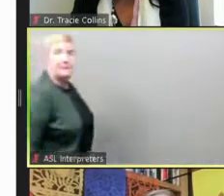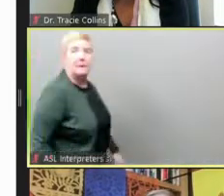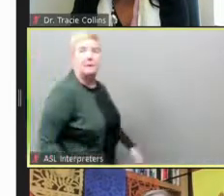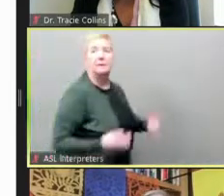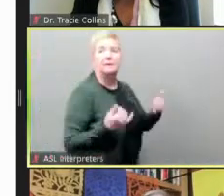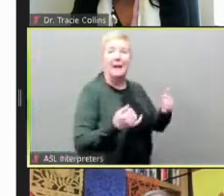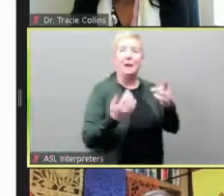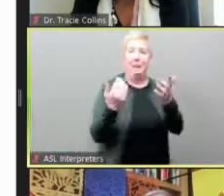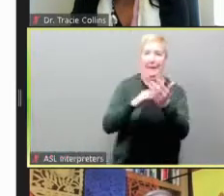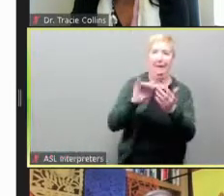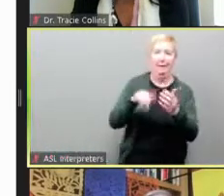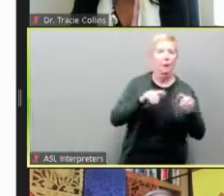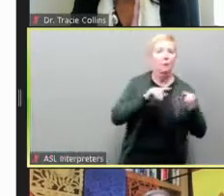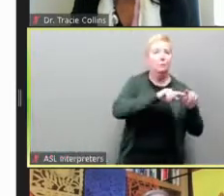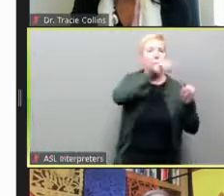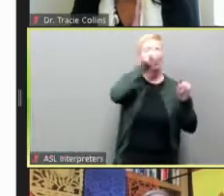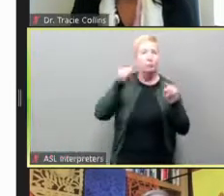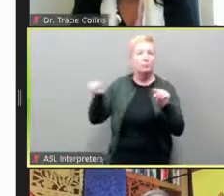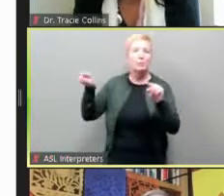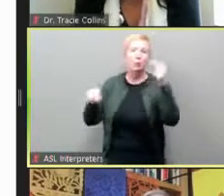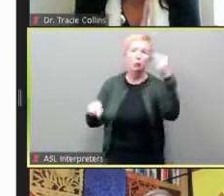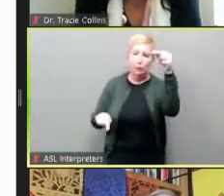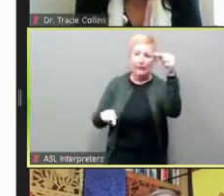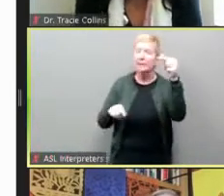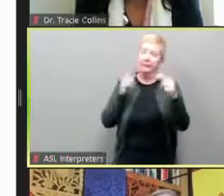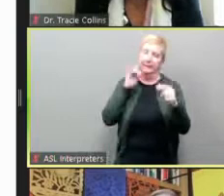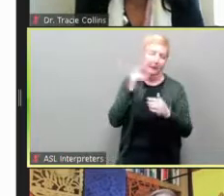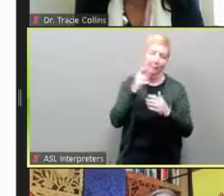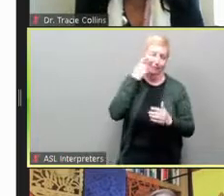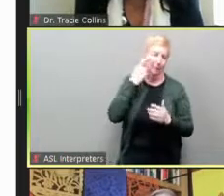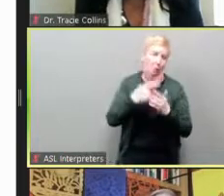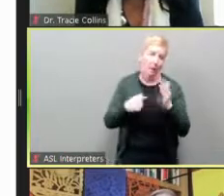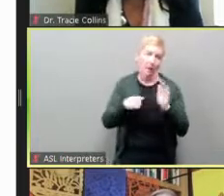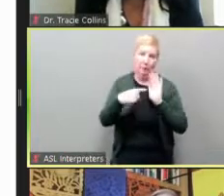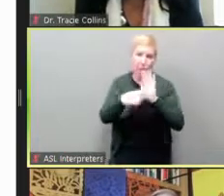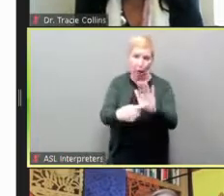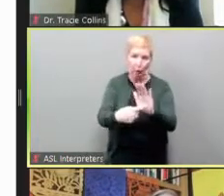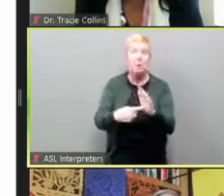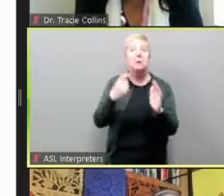see that plateau hospitalizations which did edge up a little bit, are now